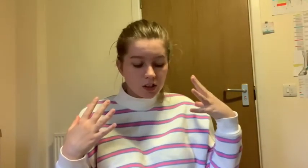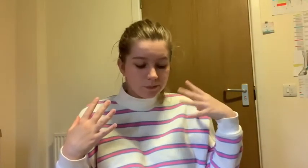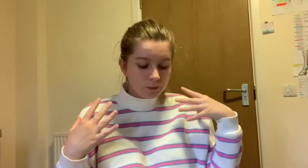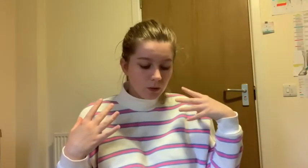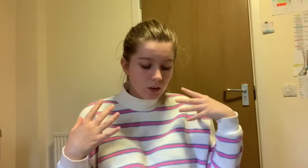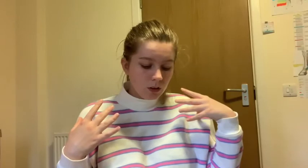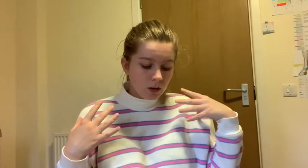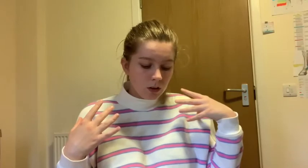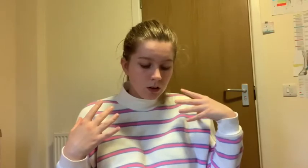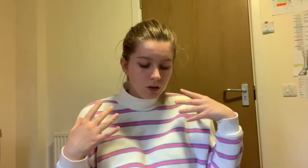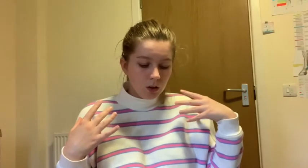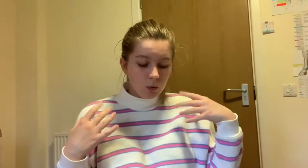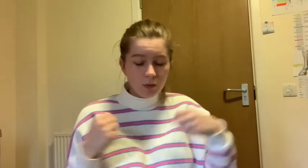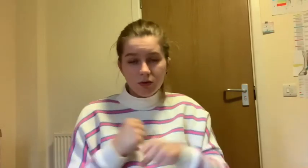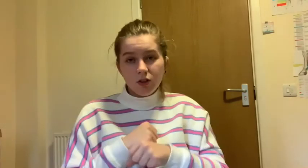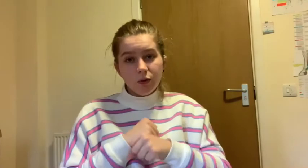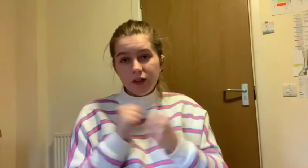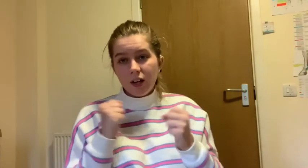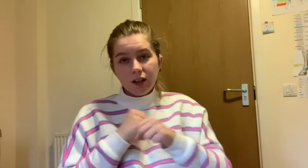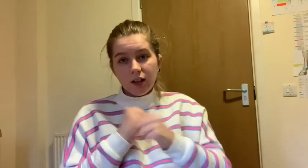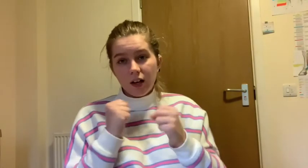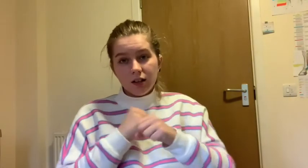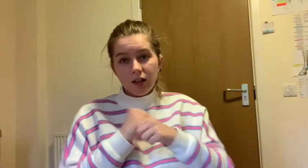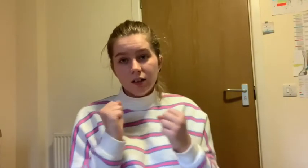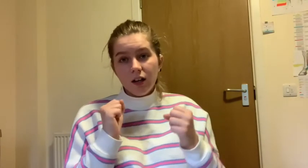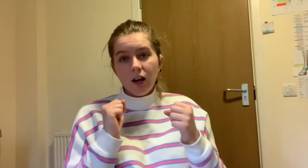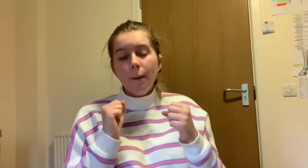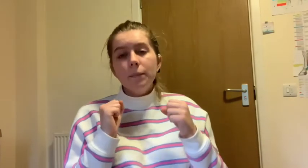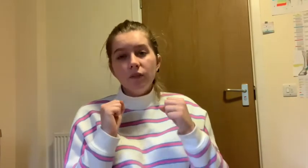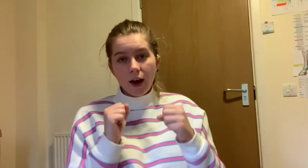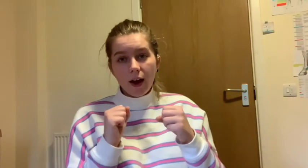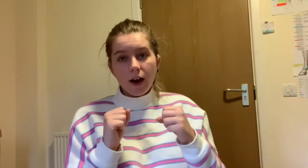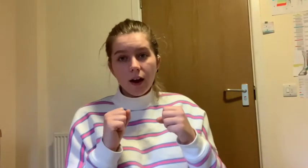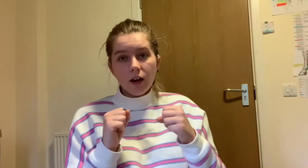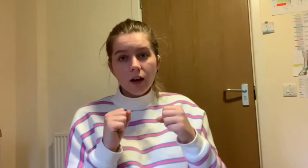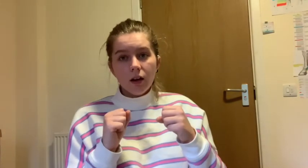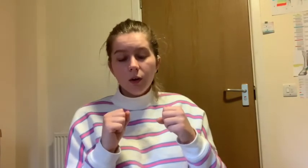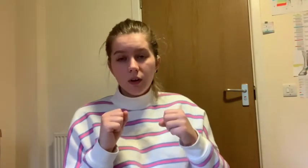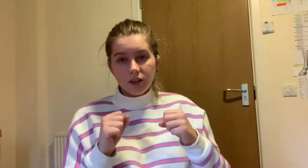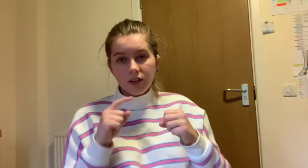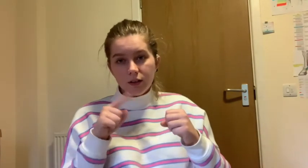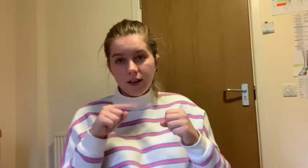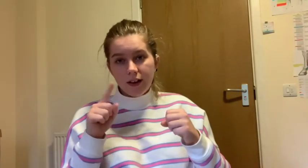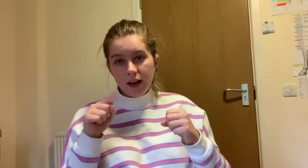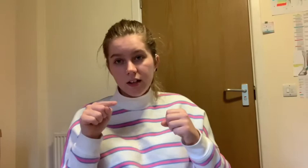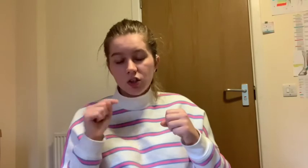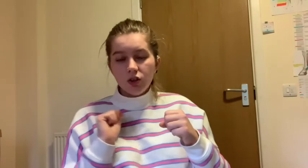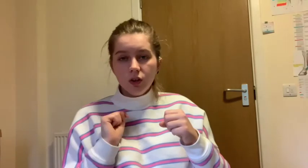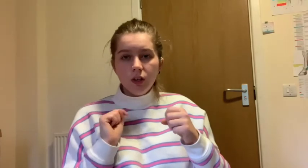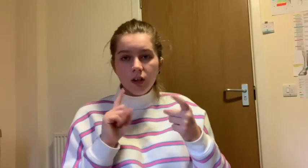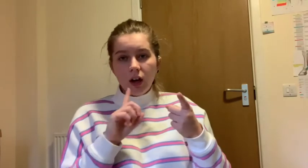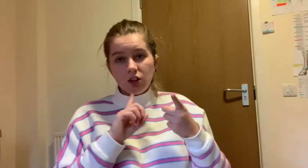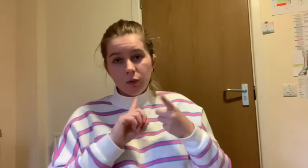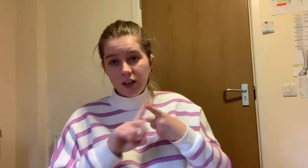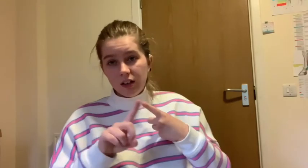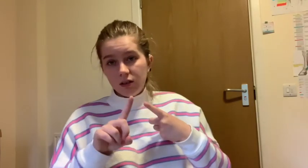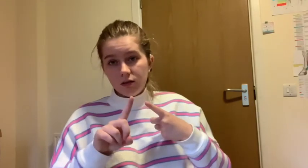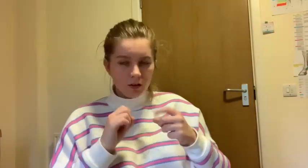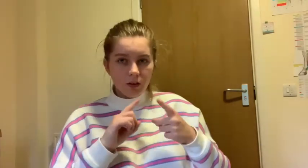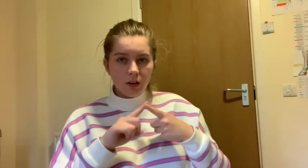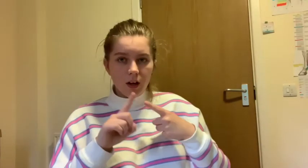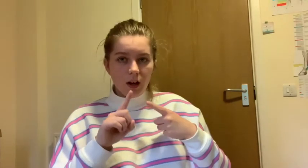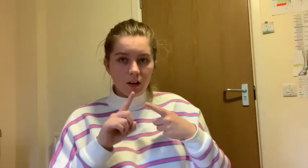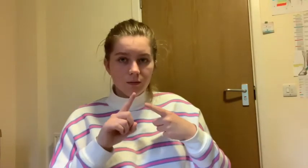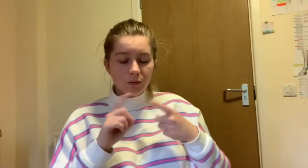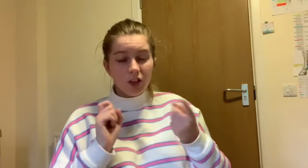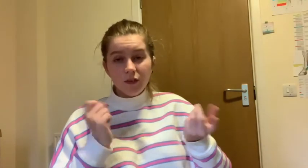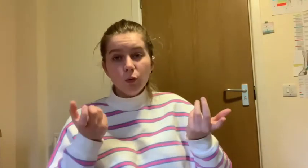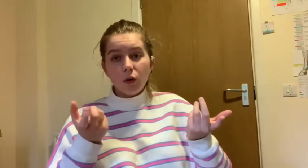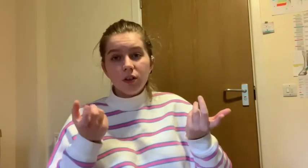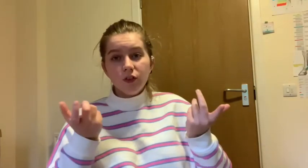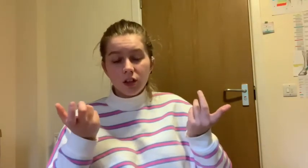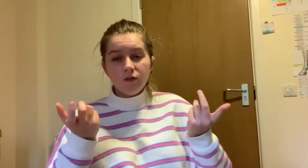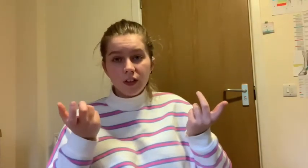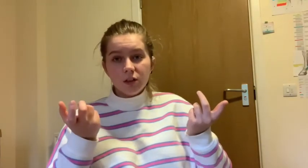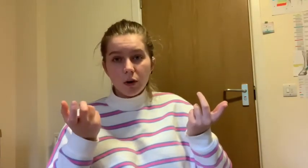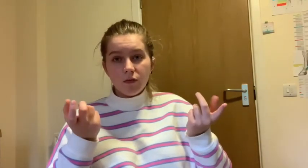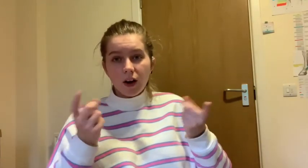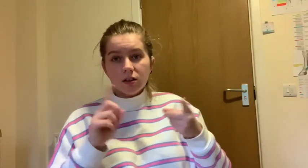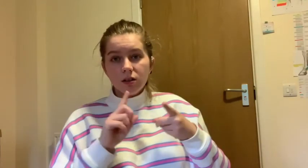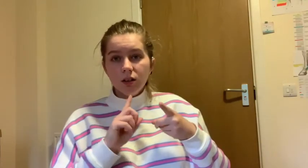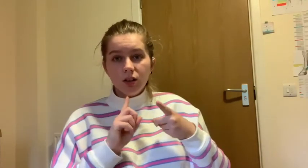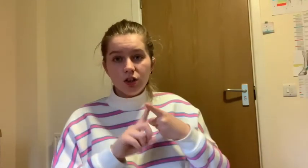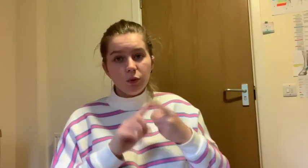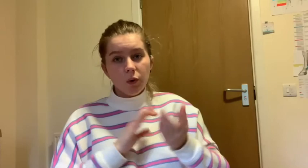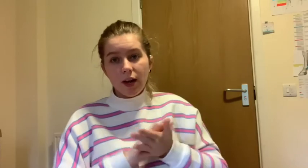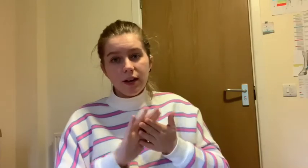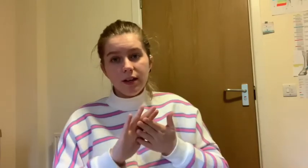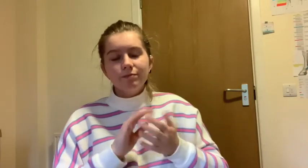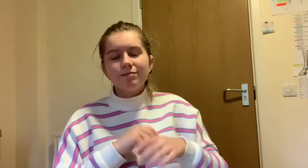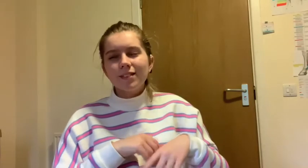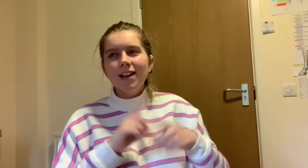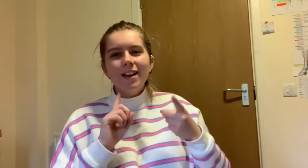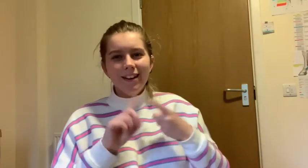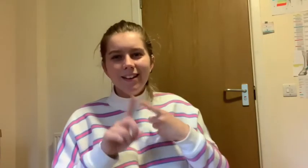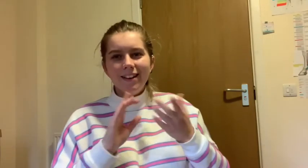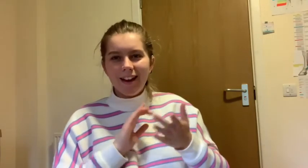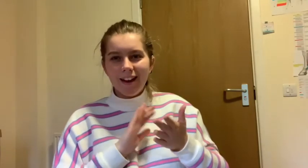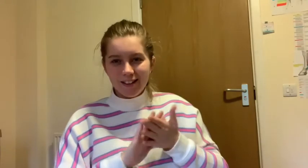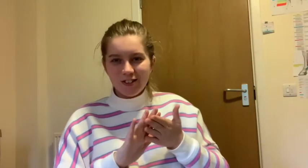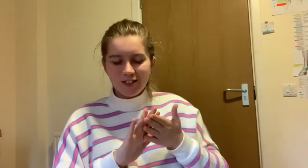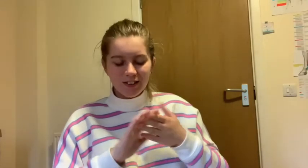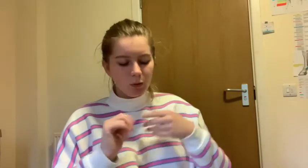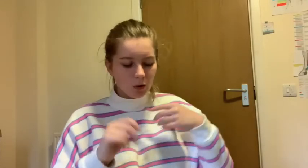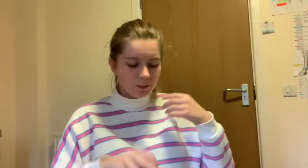So you're going to do the "Dynanana" but the "eh" ( where it's spelt eh) I do E. but if you want you if you can finger spell fast, sign EH if you want.